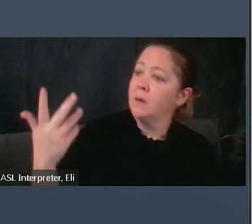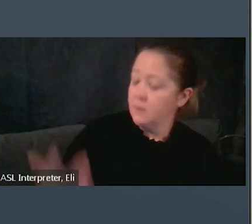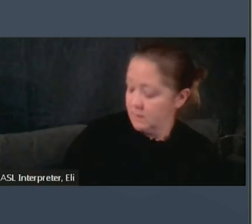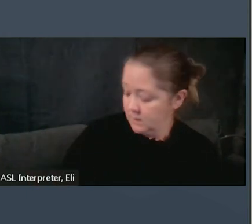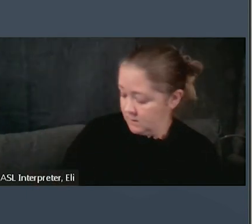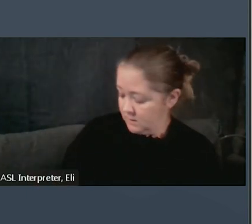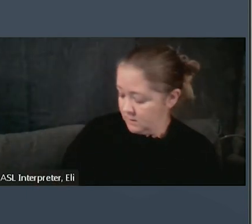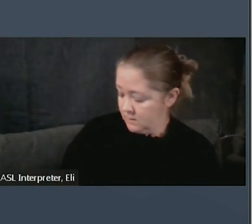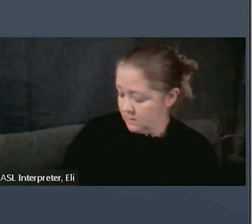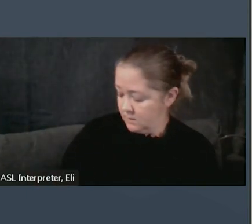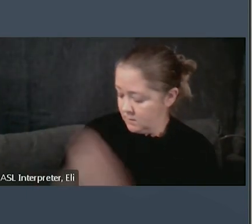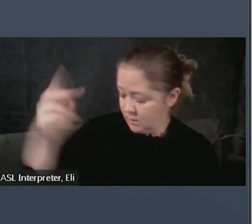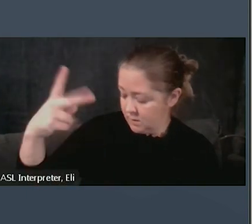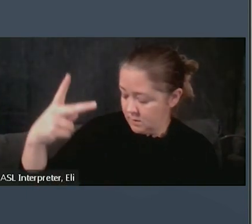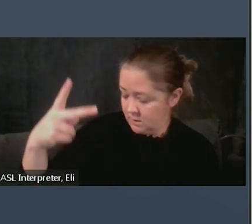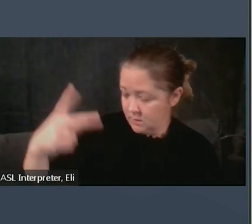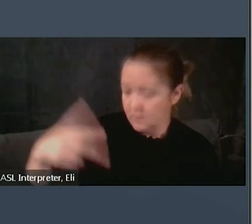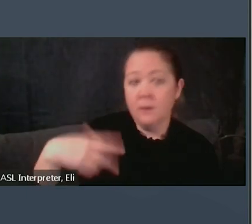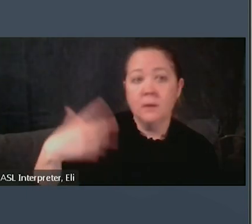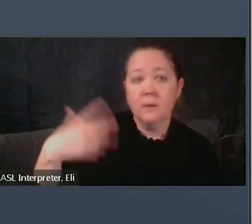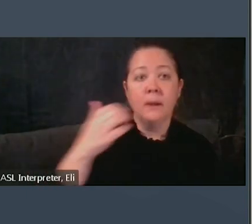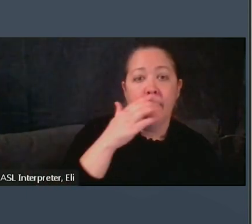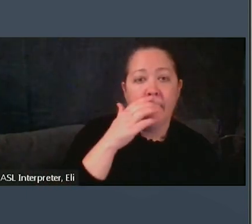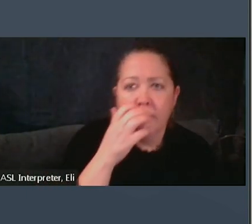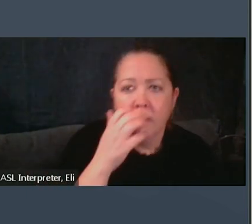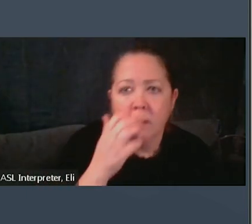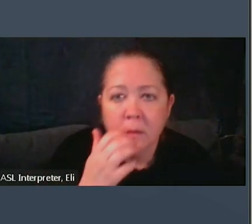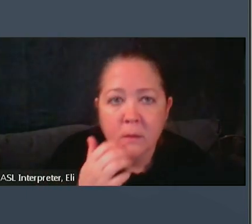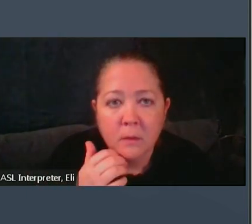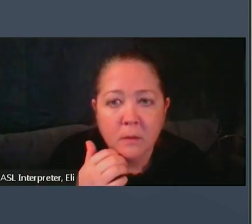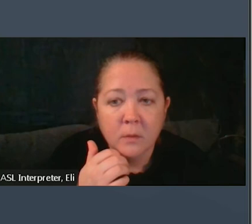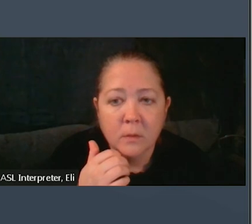Okay. L it. I'm sorry but I wish not to speak I think all of my concerns work.